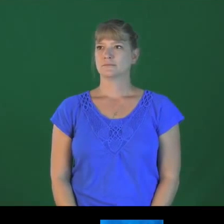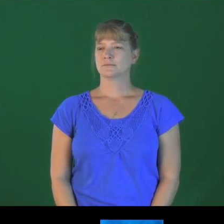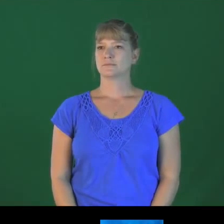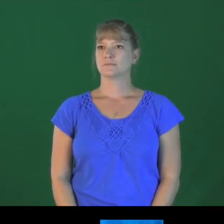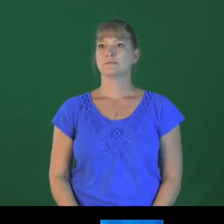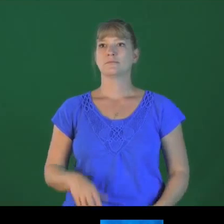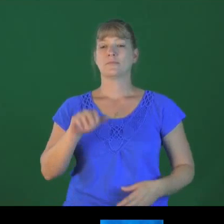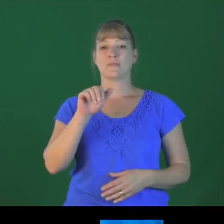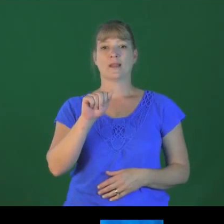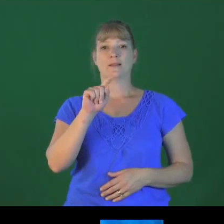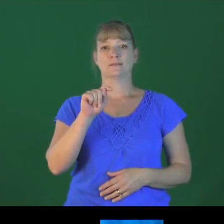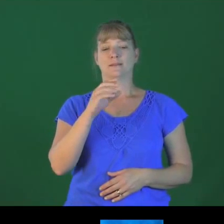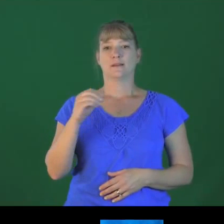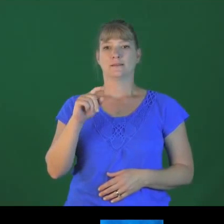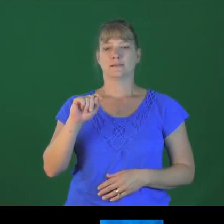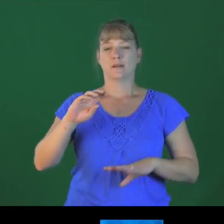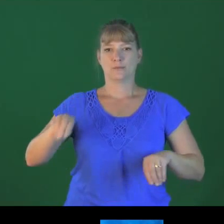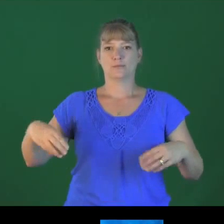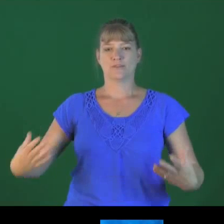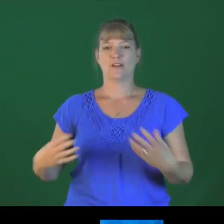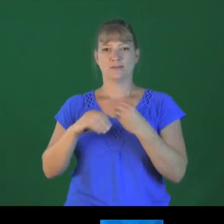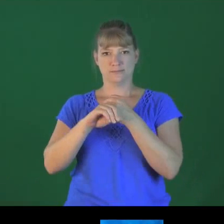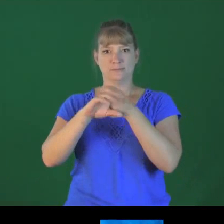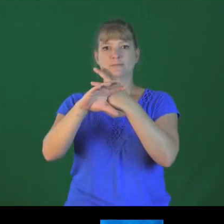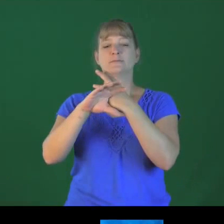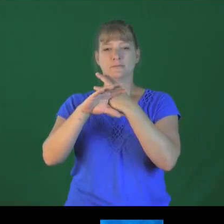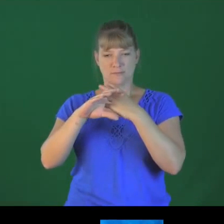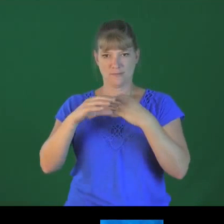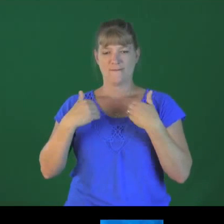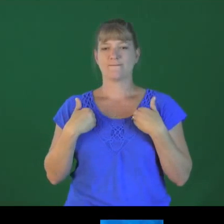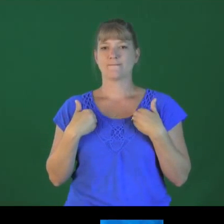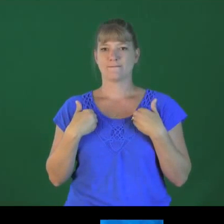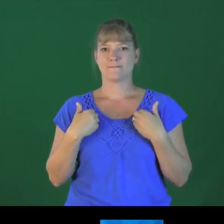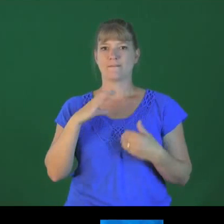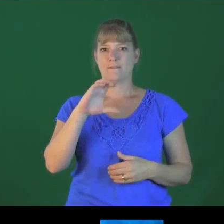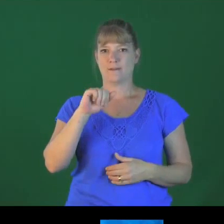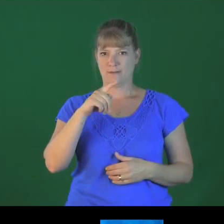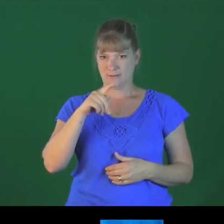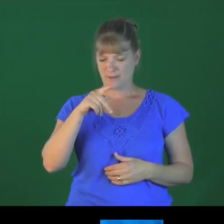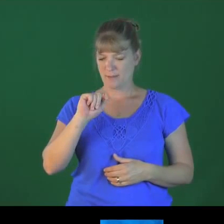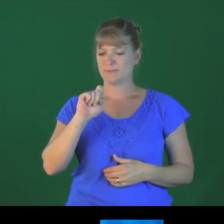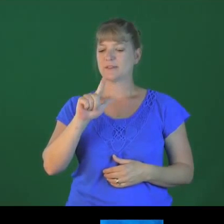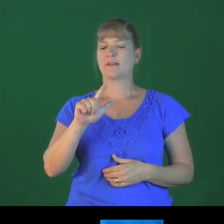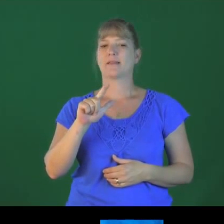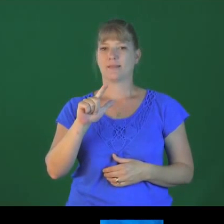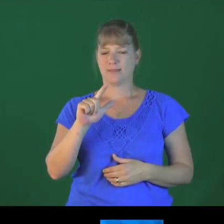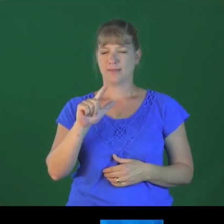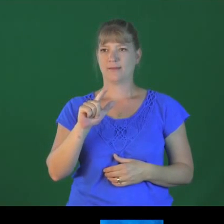AT&T provides video relay service. They have Cap-Tel, as well.